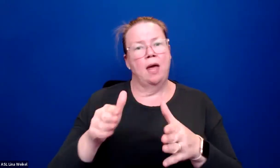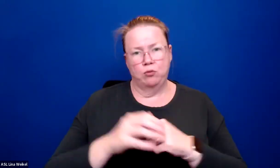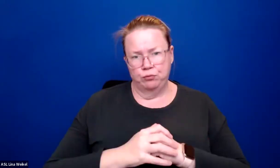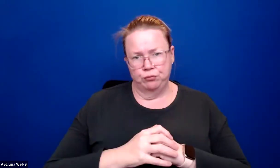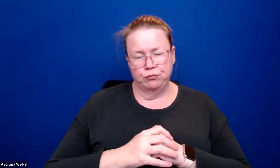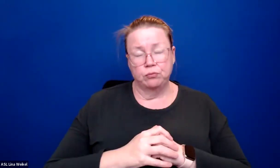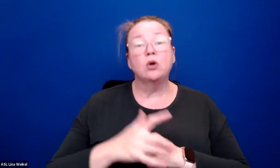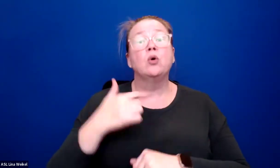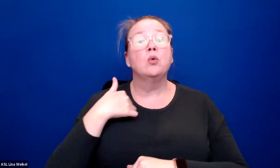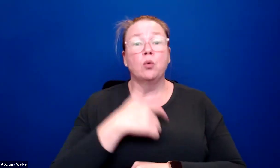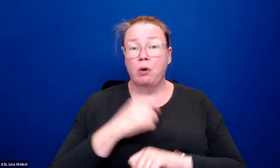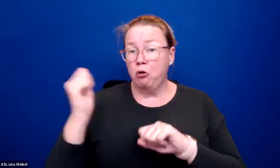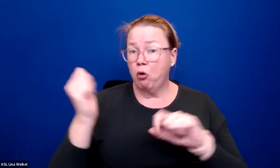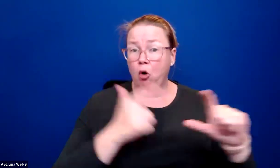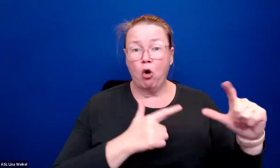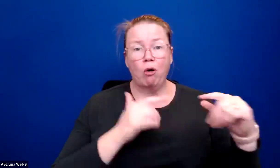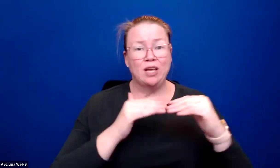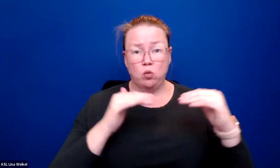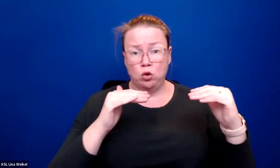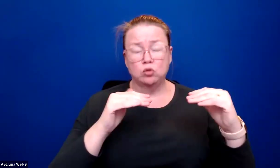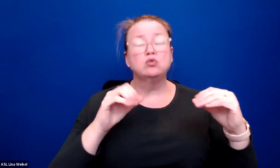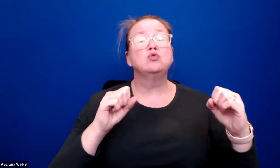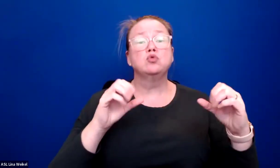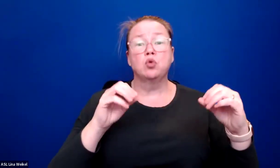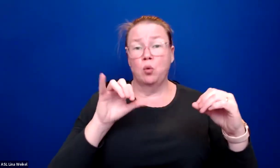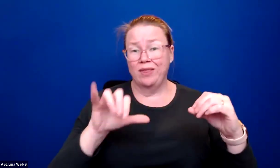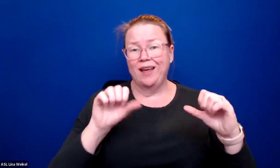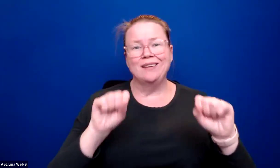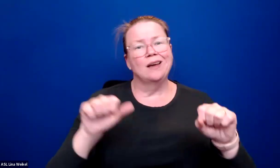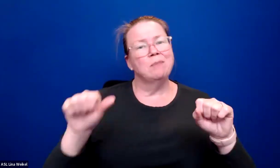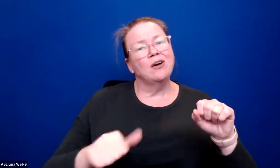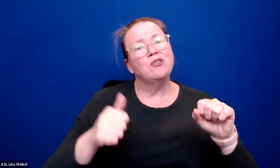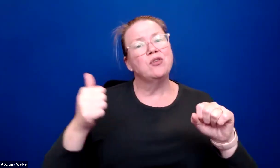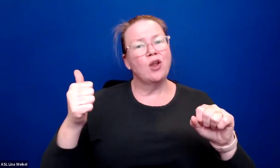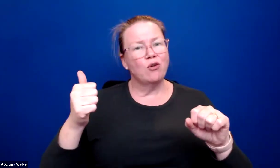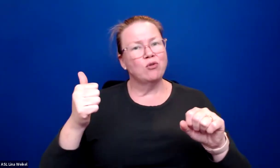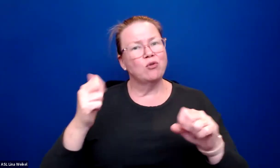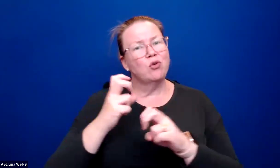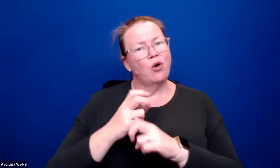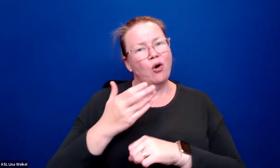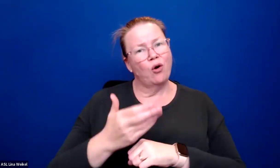Elissa w/ APRIL: we are all equals. And so it just that can be another tricky thing to navigate